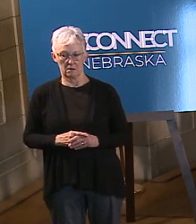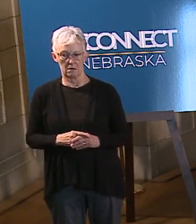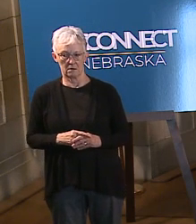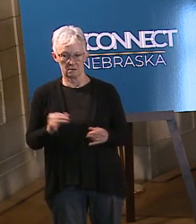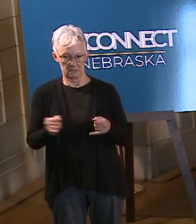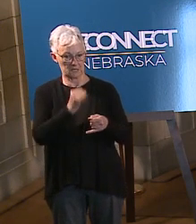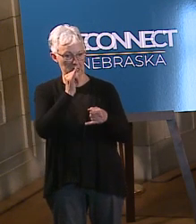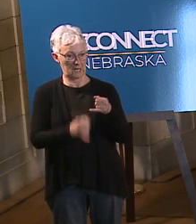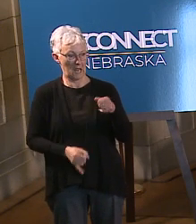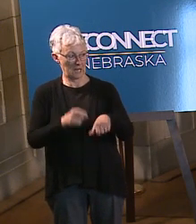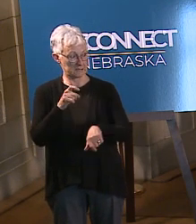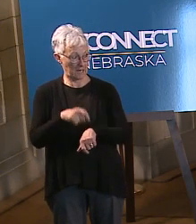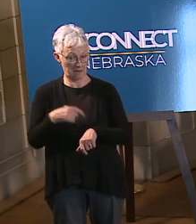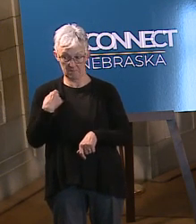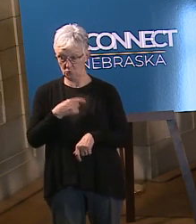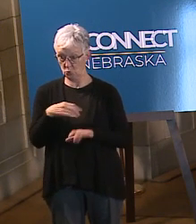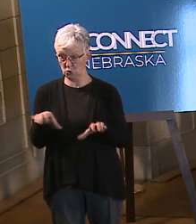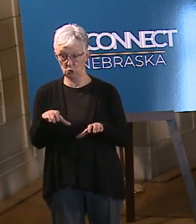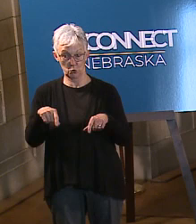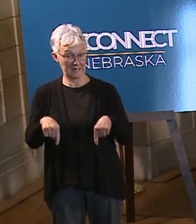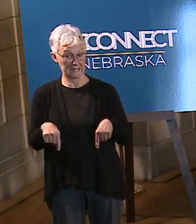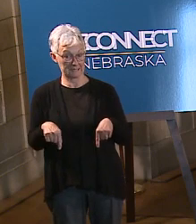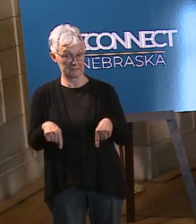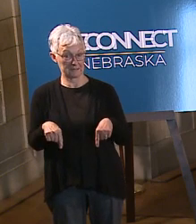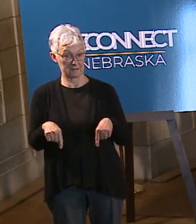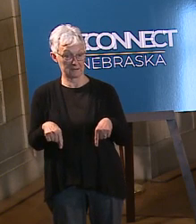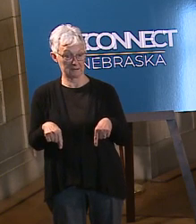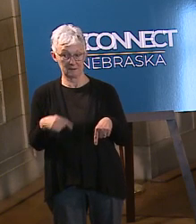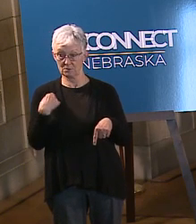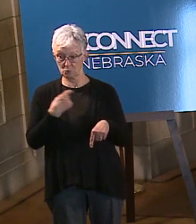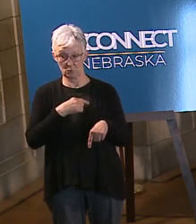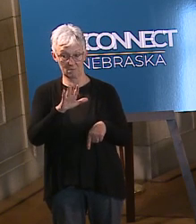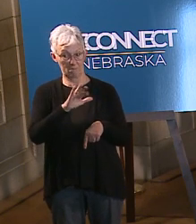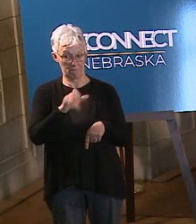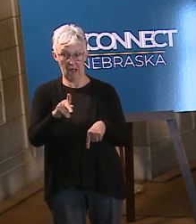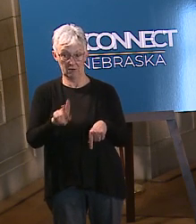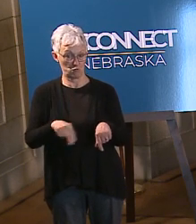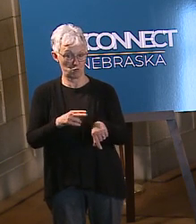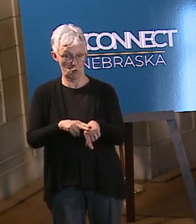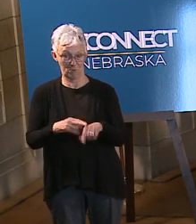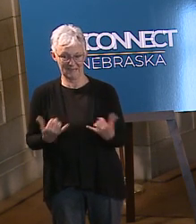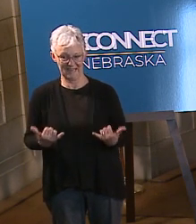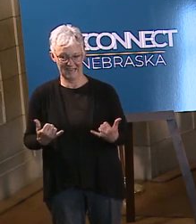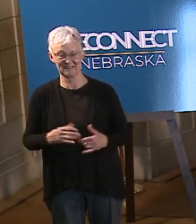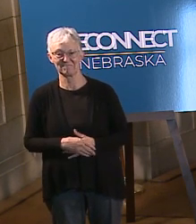SUBMITTED AHEAD OF TIME, SO WE ARE GOING TO HIT THOSE AND THIS